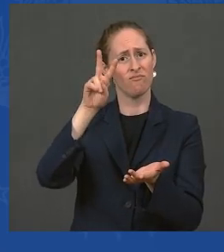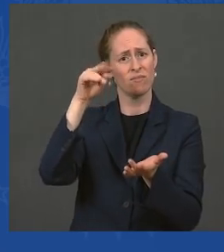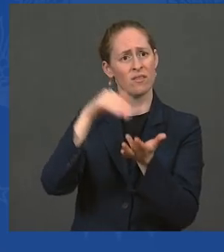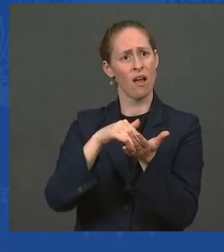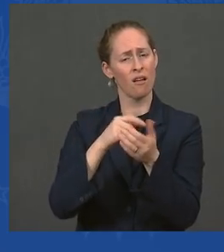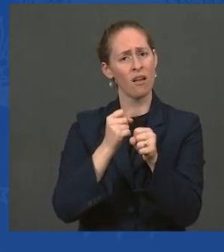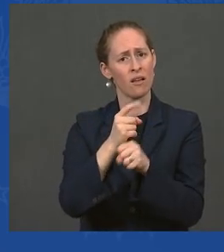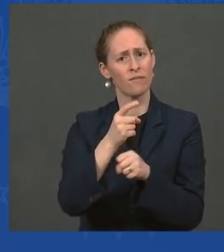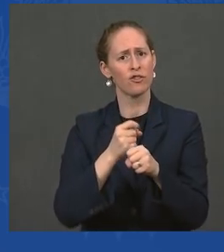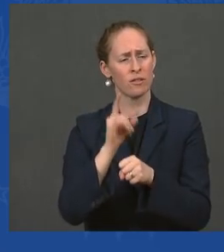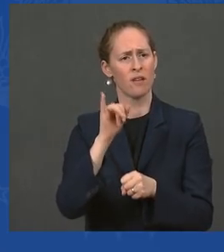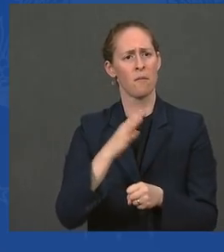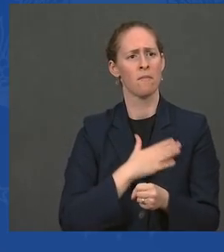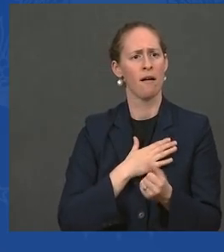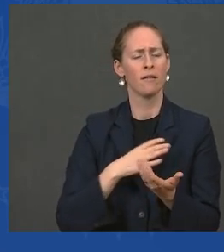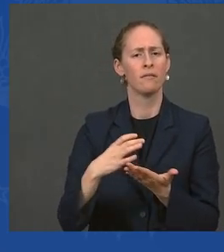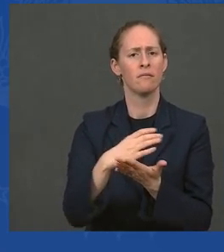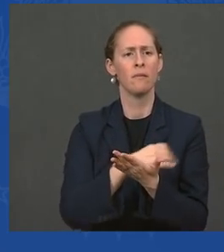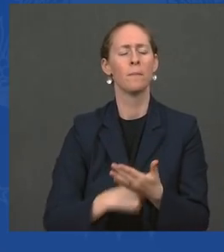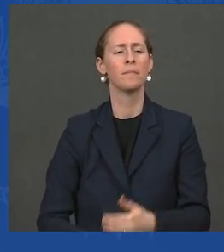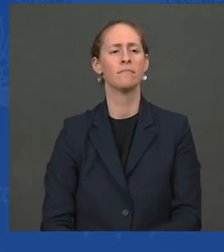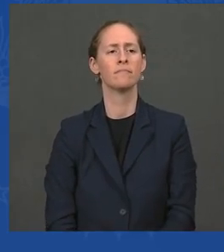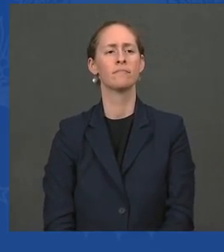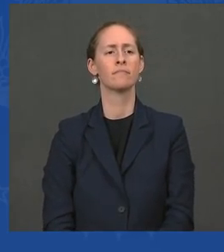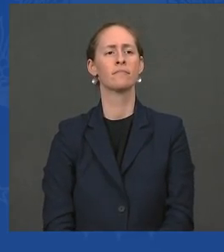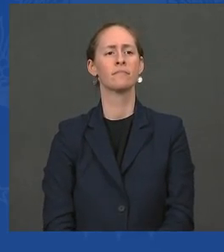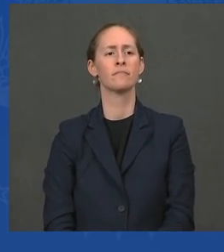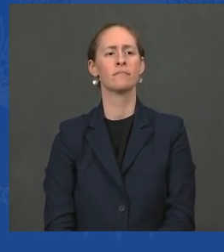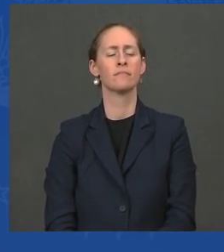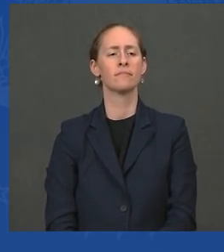was to make money when I was in Congress. But this is not a joke.